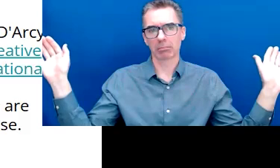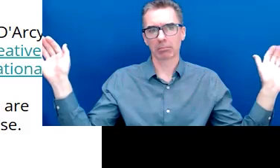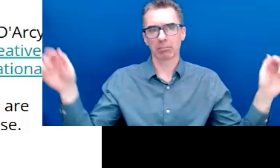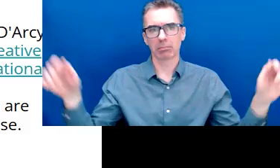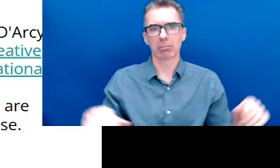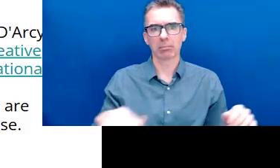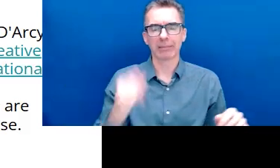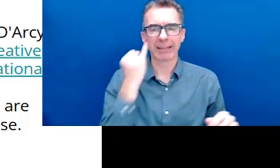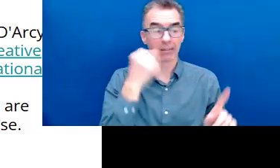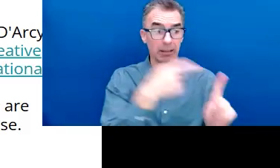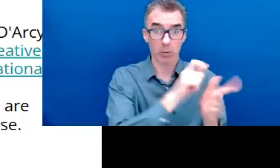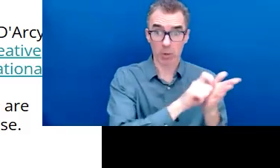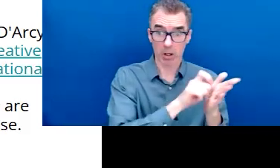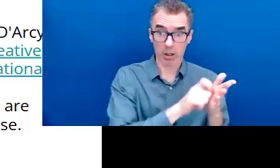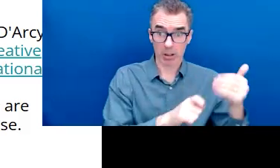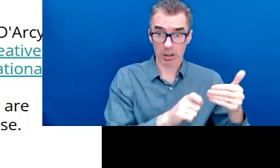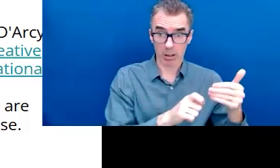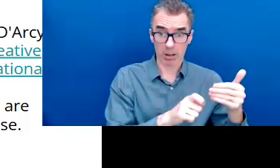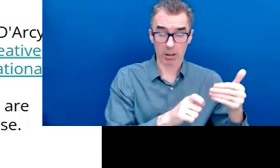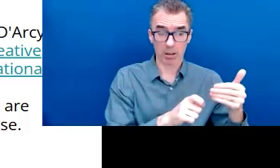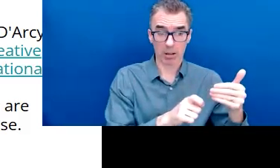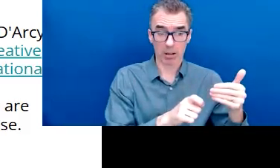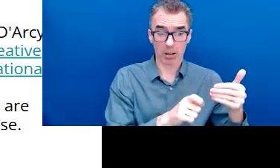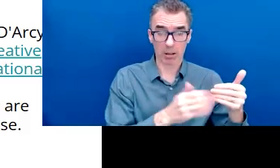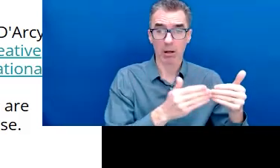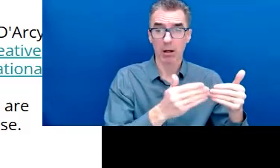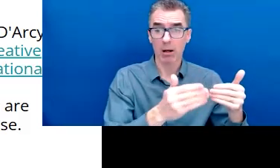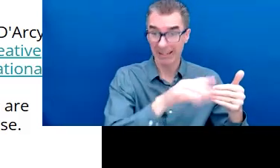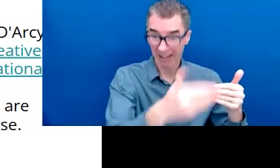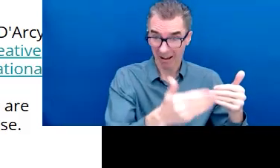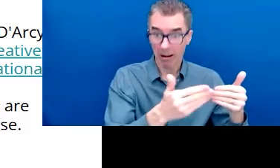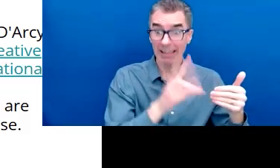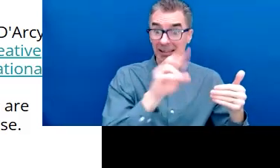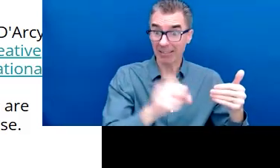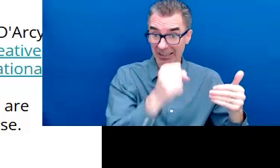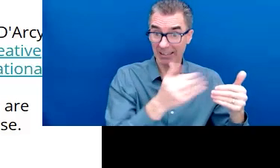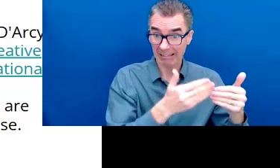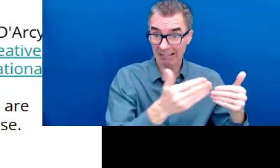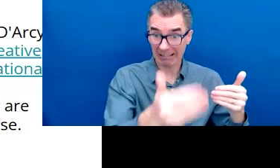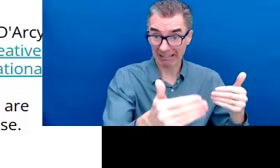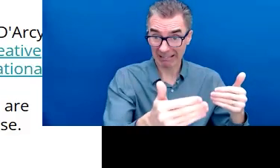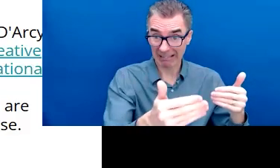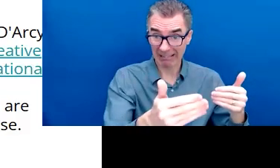the author is, has been deceased, the work will go into public domain. You know, in general, that's the United States law.